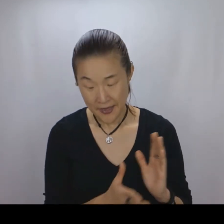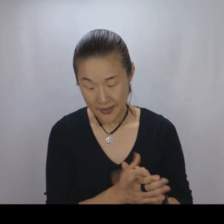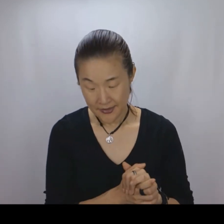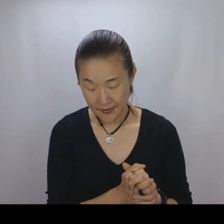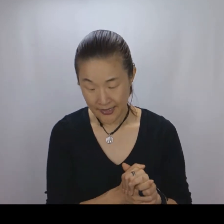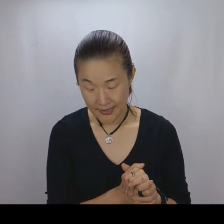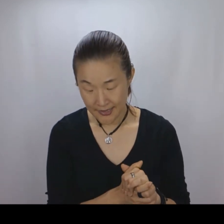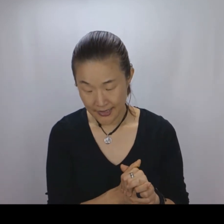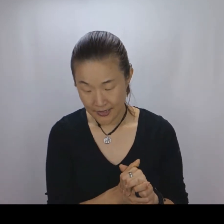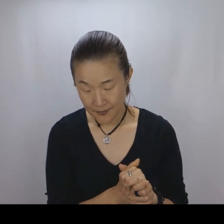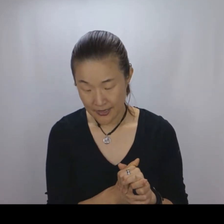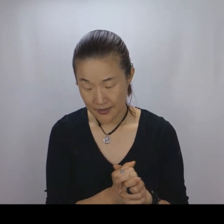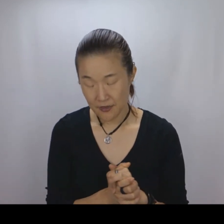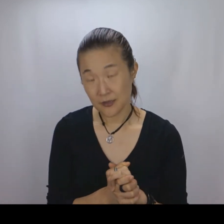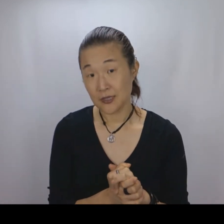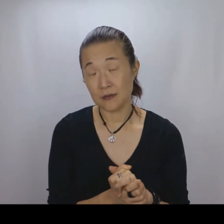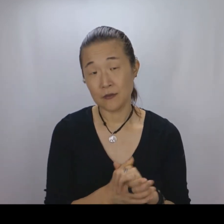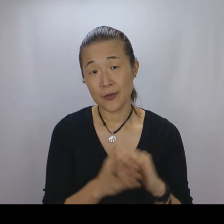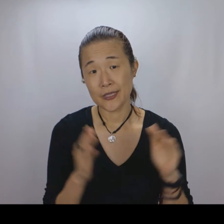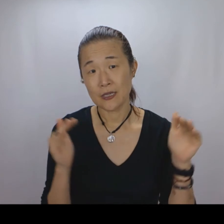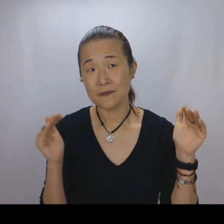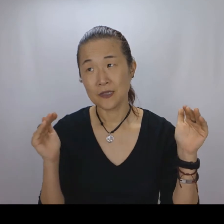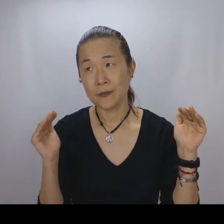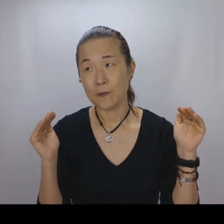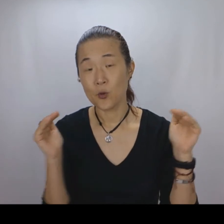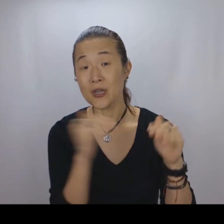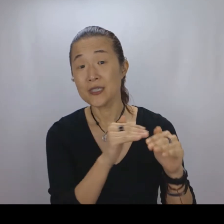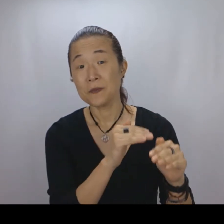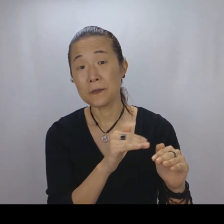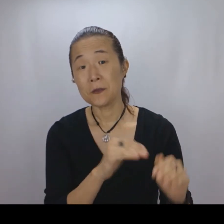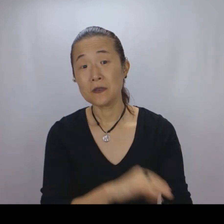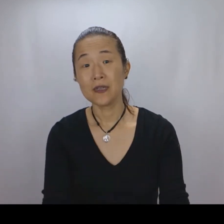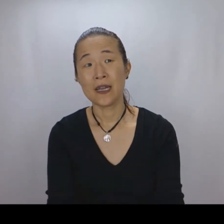So, in Lesson 6, we delve a little bit more into people